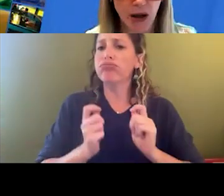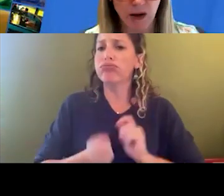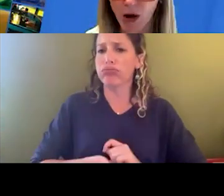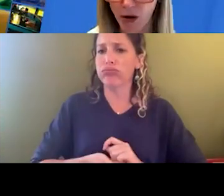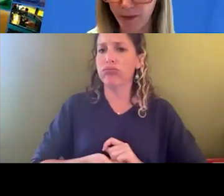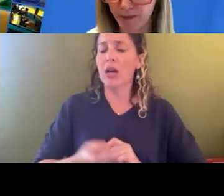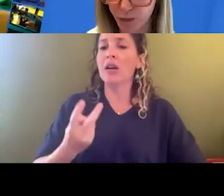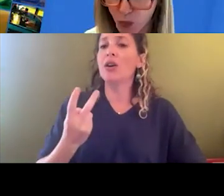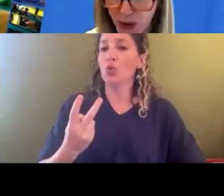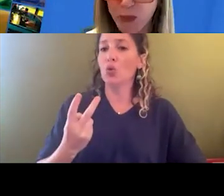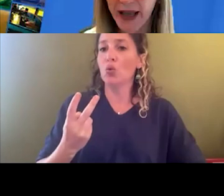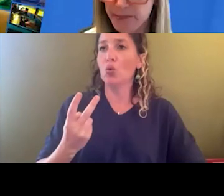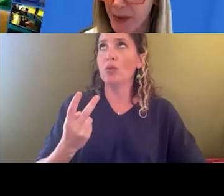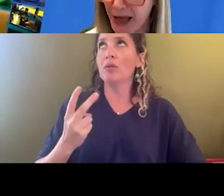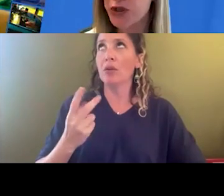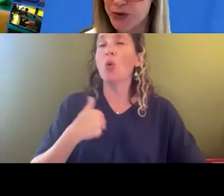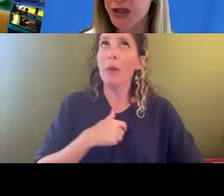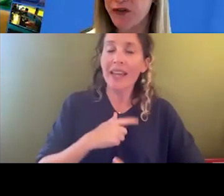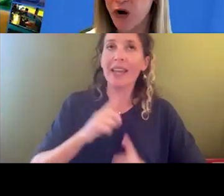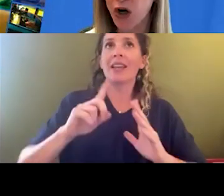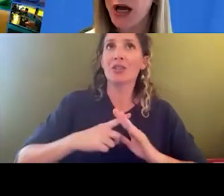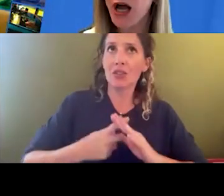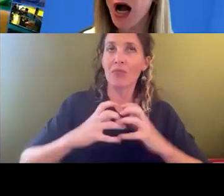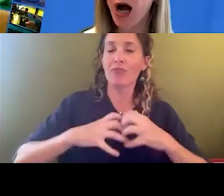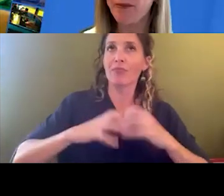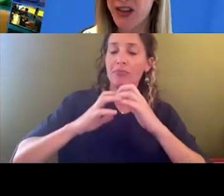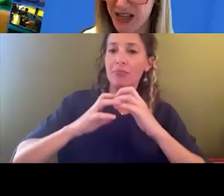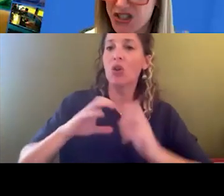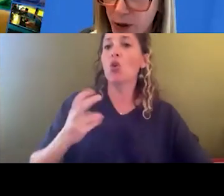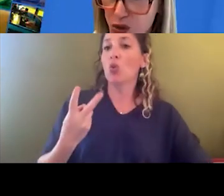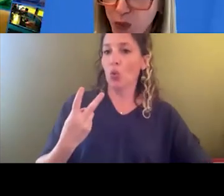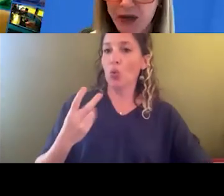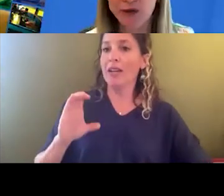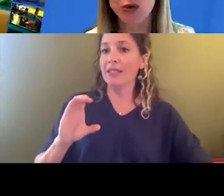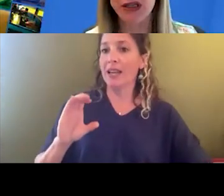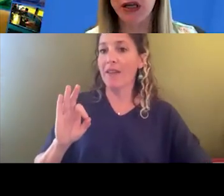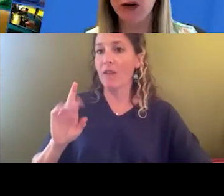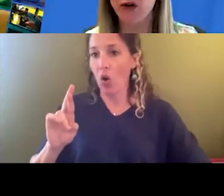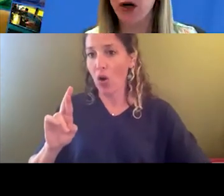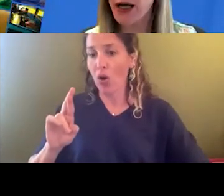When we implement 2 CFR, the entire suite of 2 CFR.